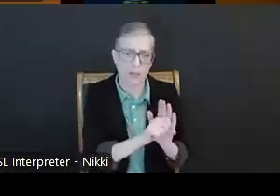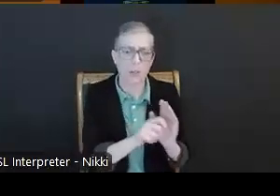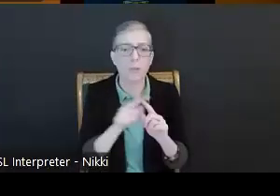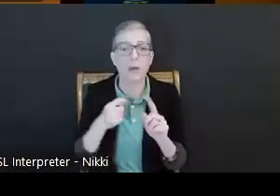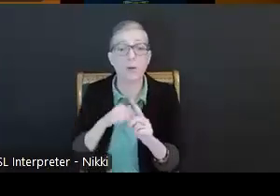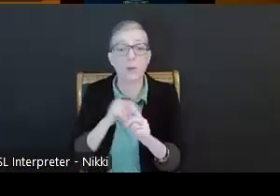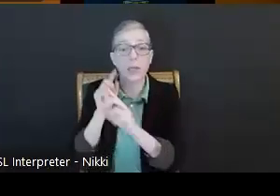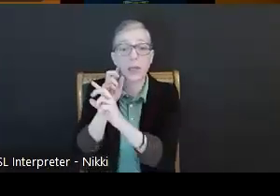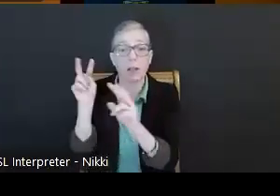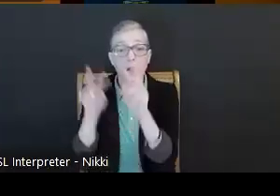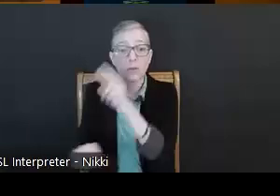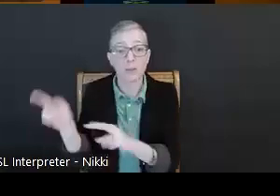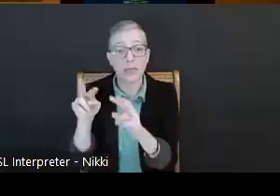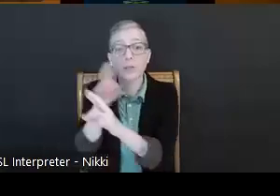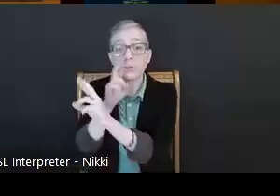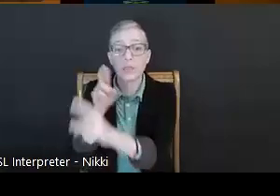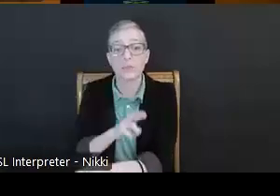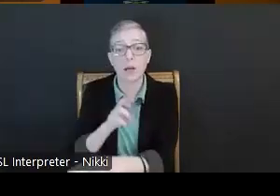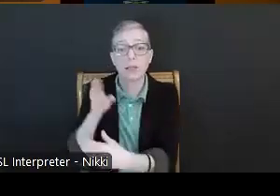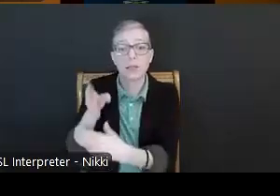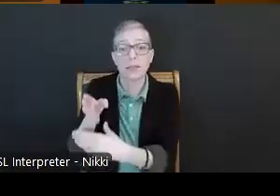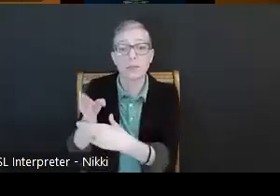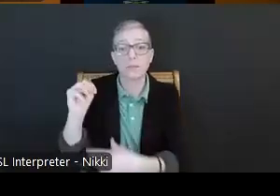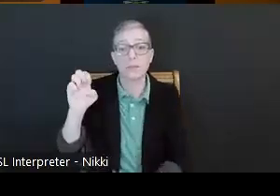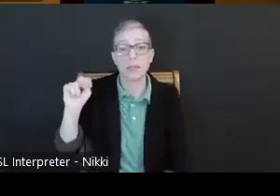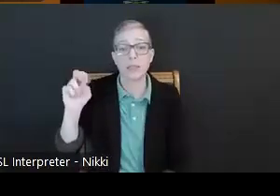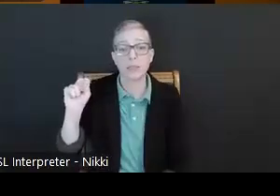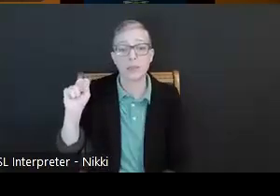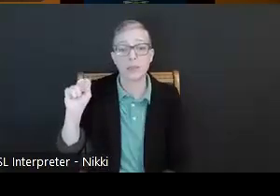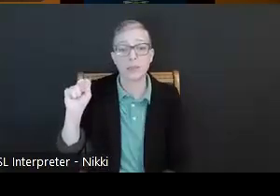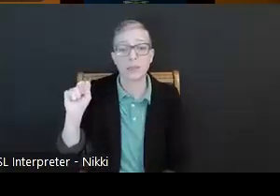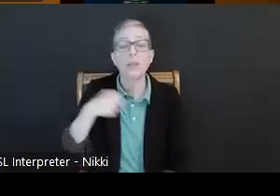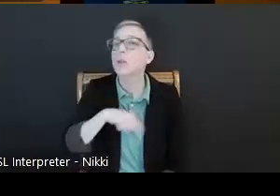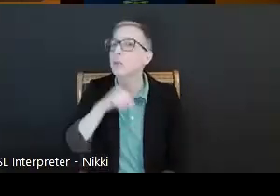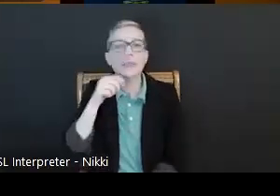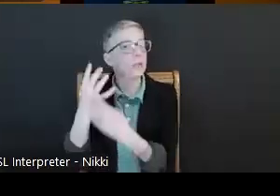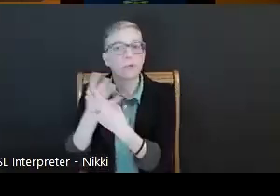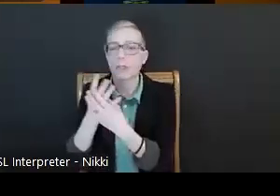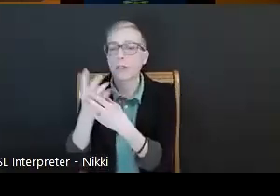we didn't um screen for distress so we kept that open too so they weren't patients or caregivers